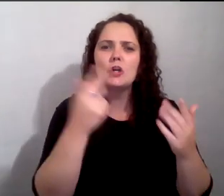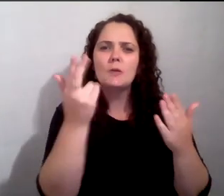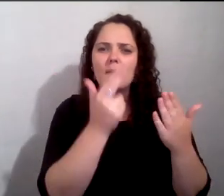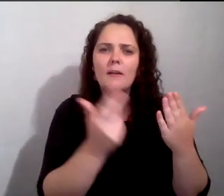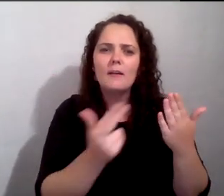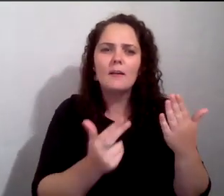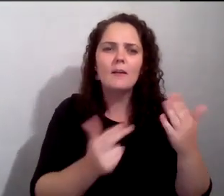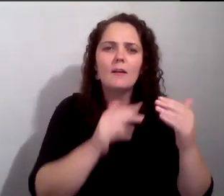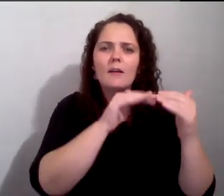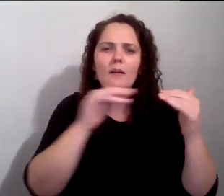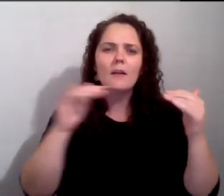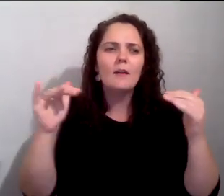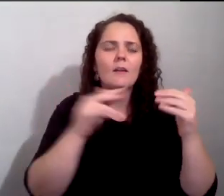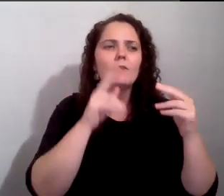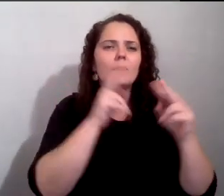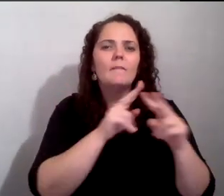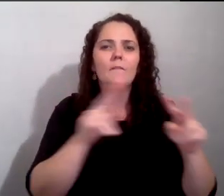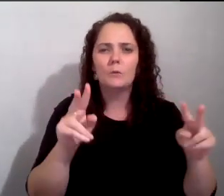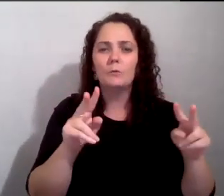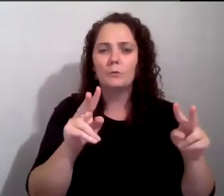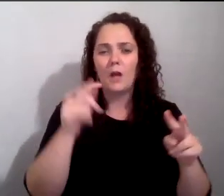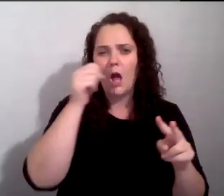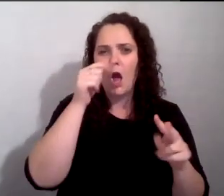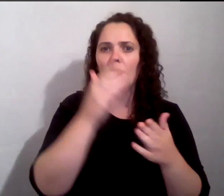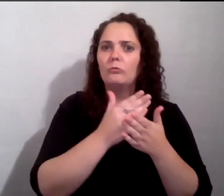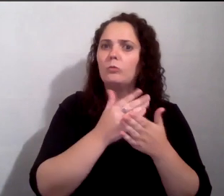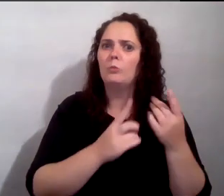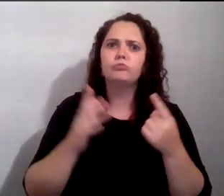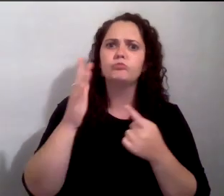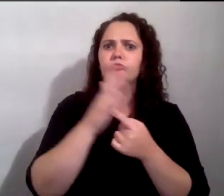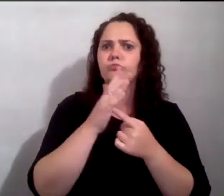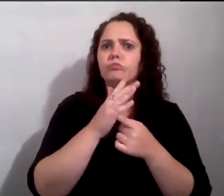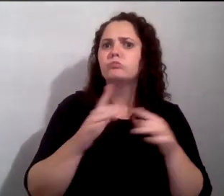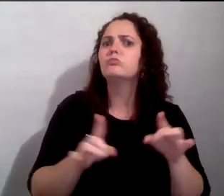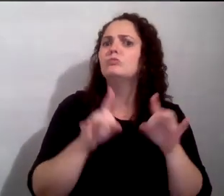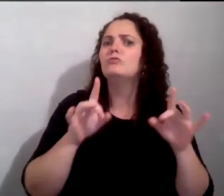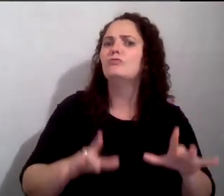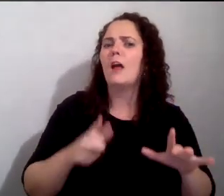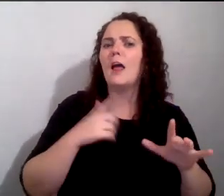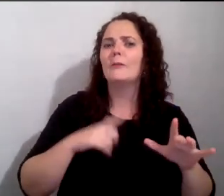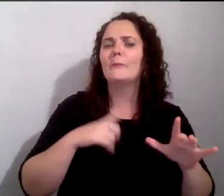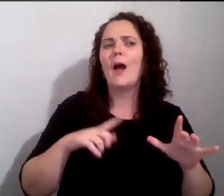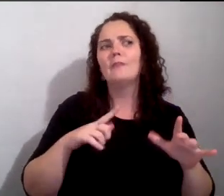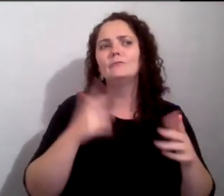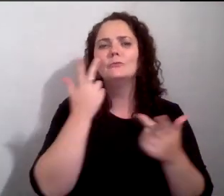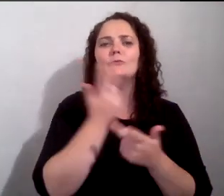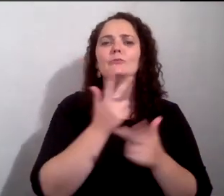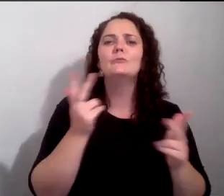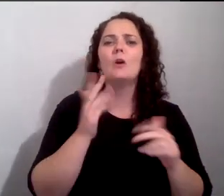We discussed how the genre of landscape paintings took such a strong hold in Australia as an expression of national ideals